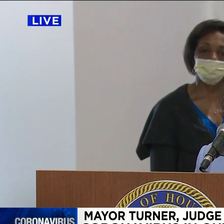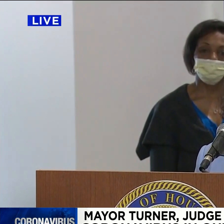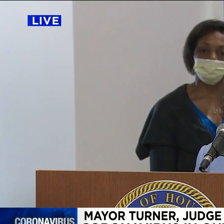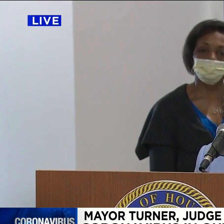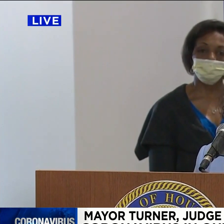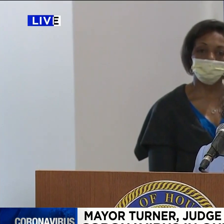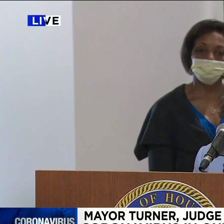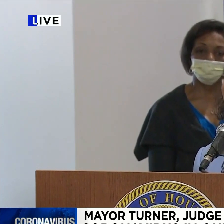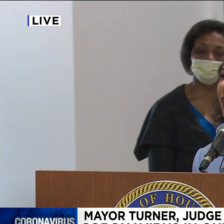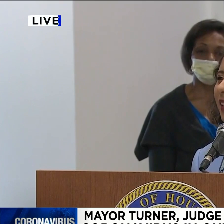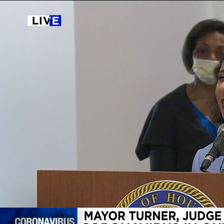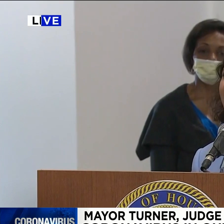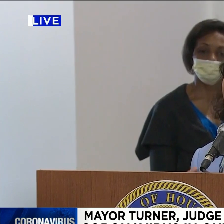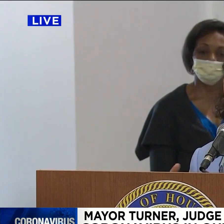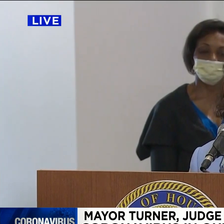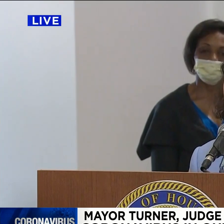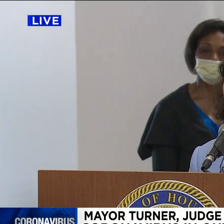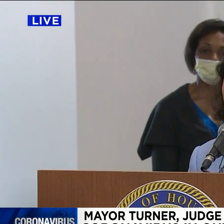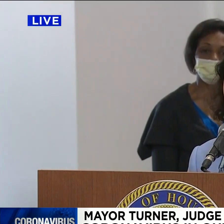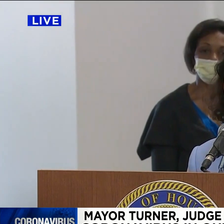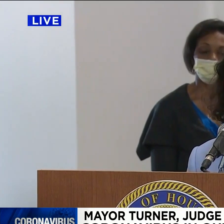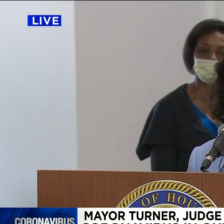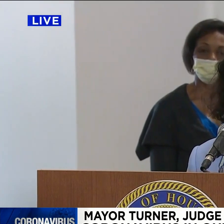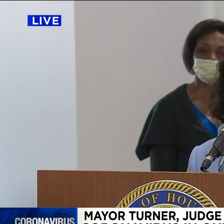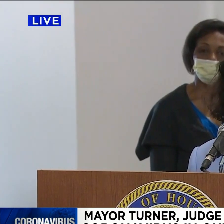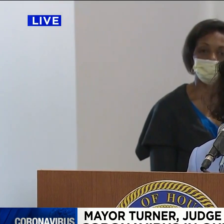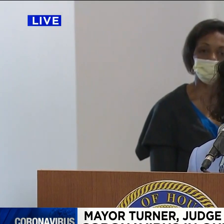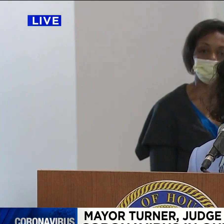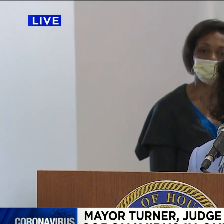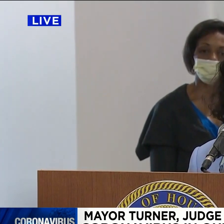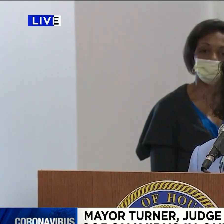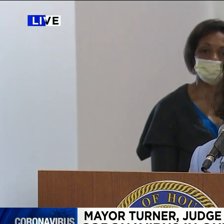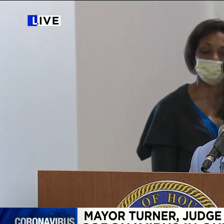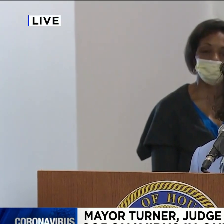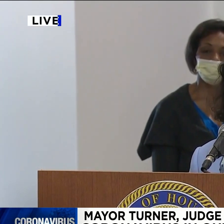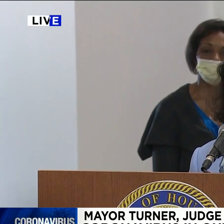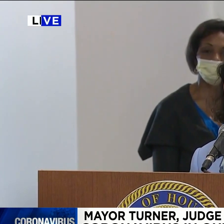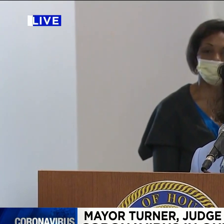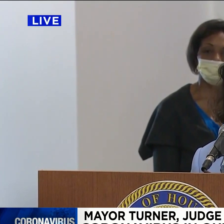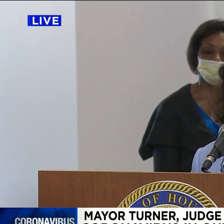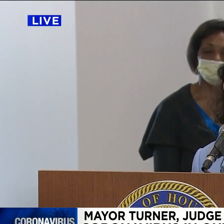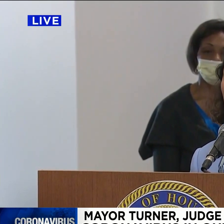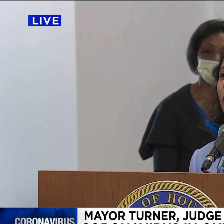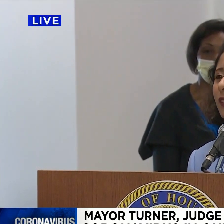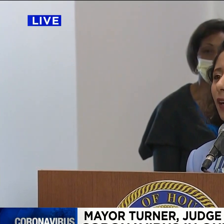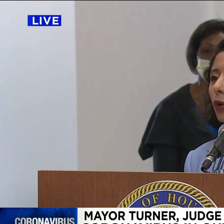provider for their something else Harris County Judge Lina else Harris County Judge Lina talked about is talked about is working with local homeless